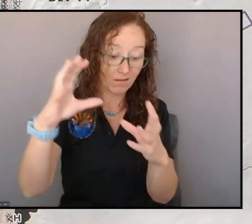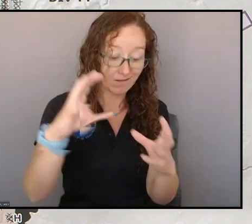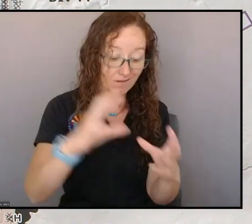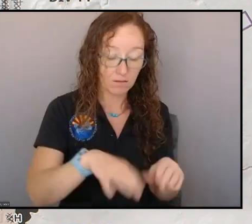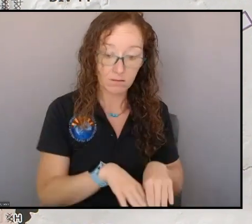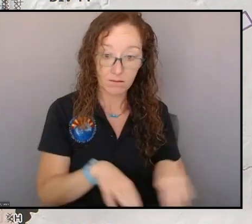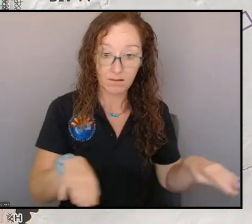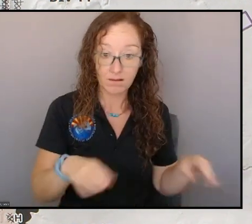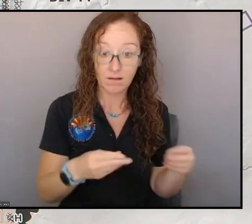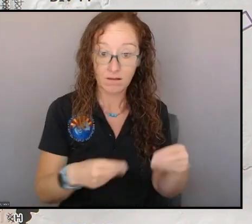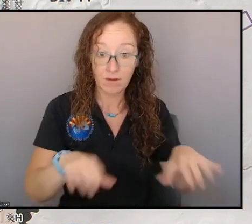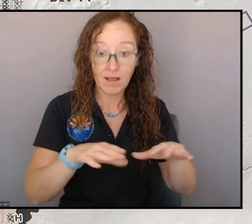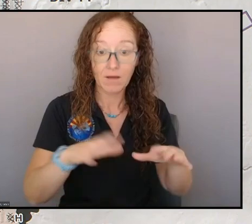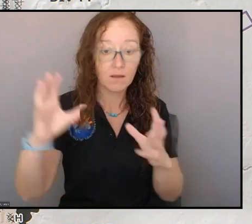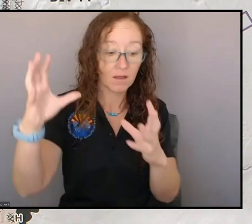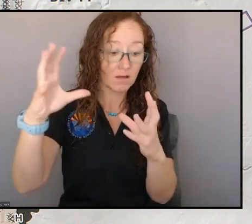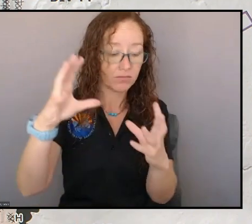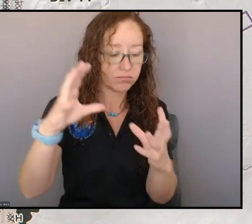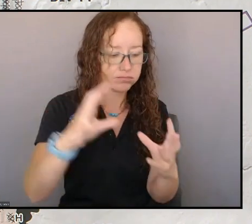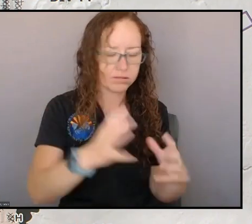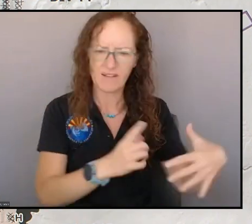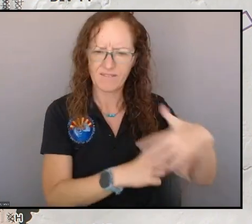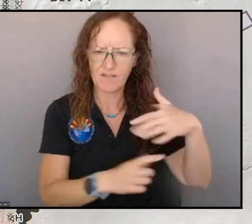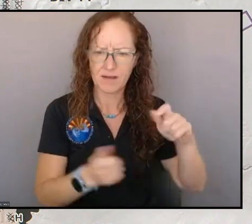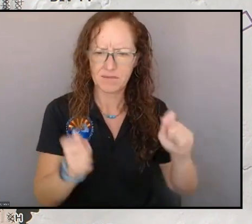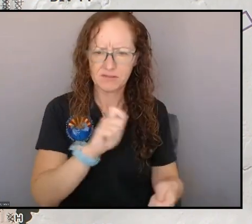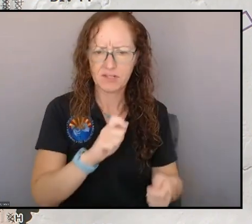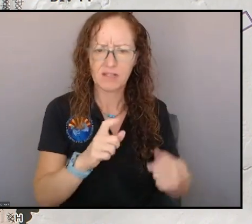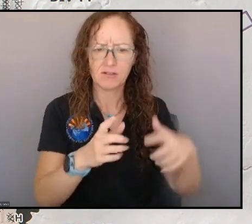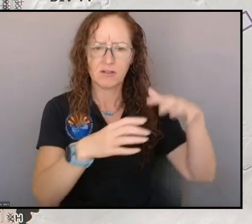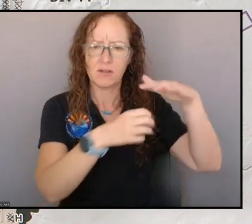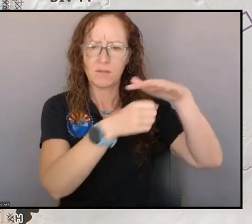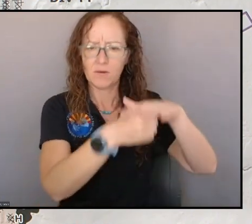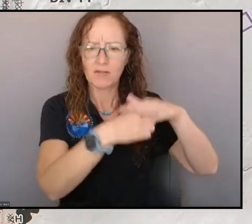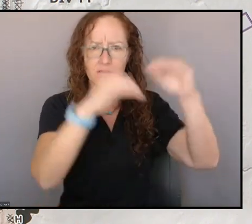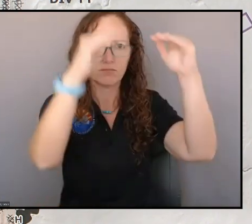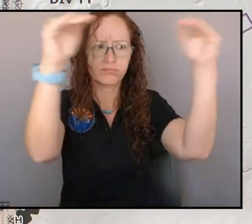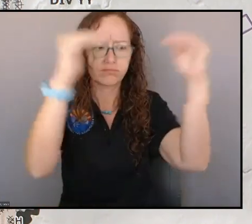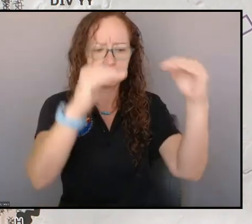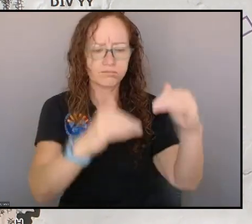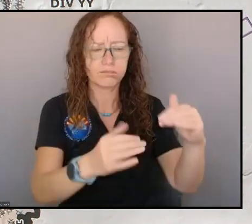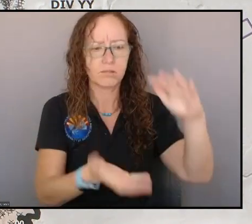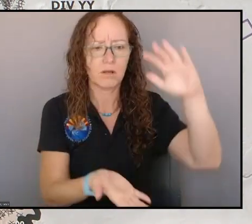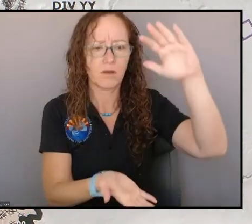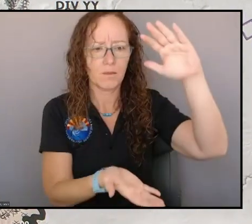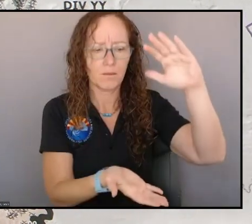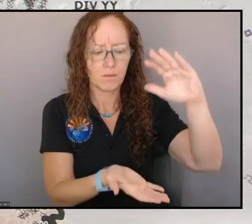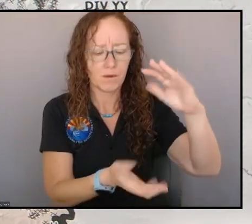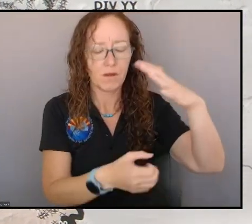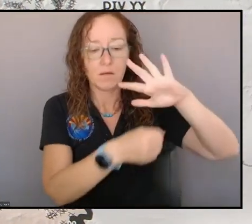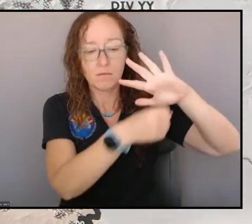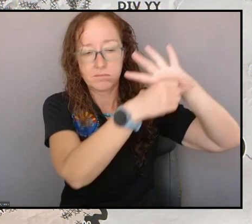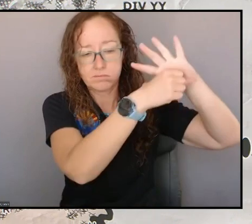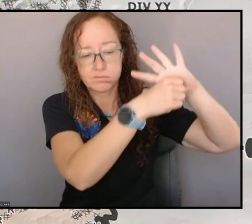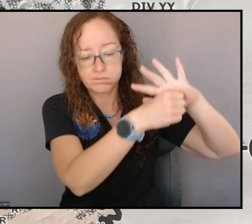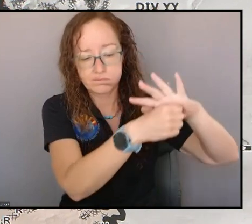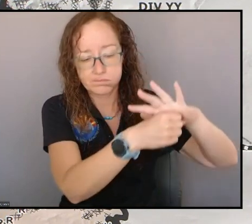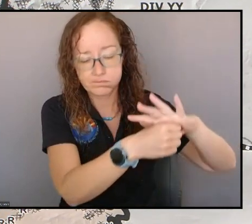the surrounding atmospheric pressure. So when we think of pressure it's highest at the surface right? Because pressure